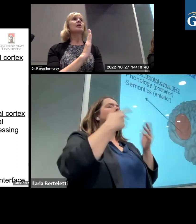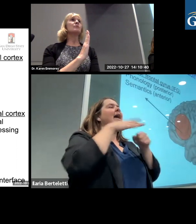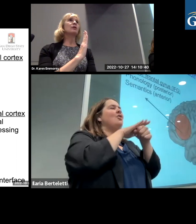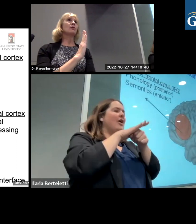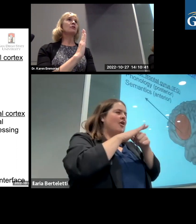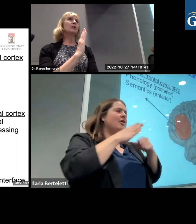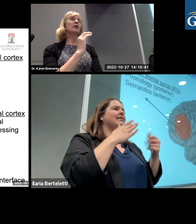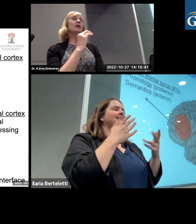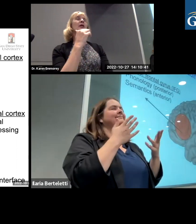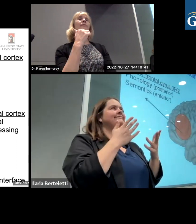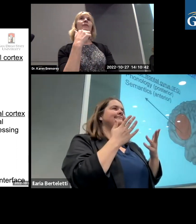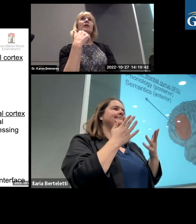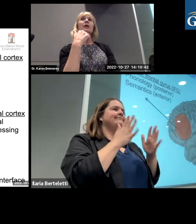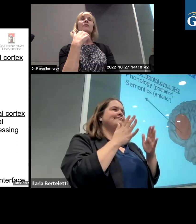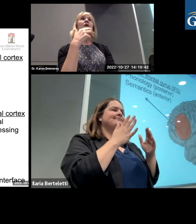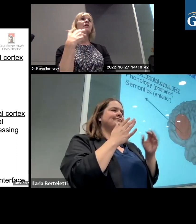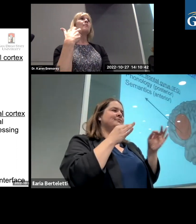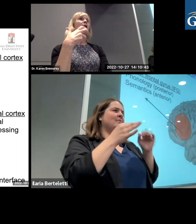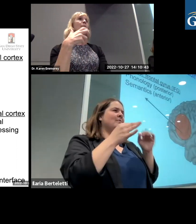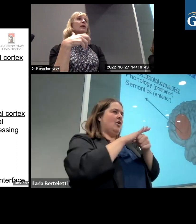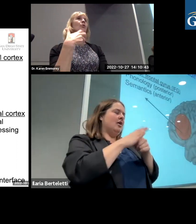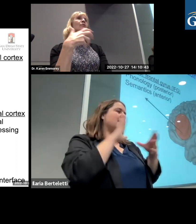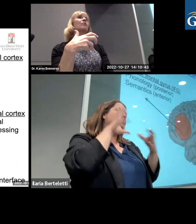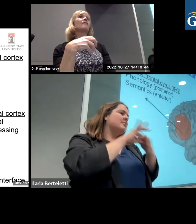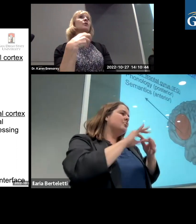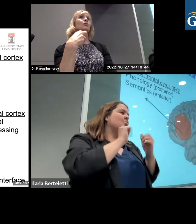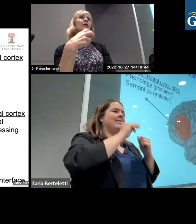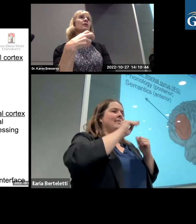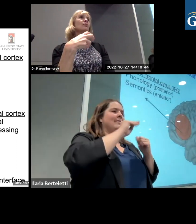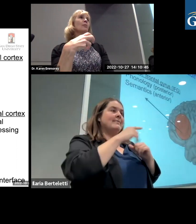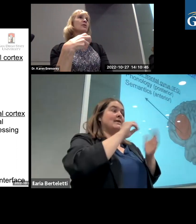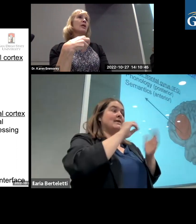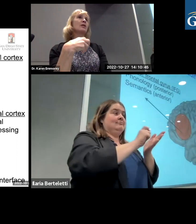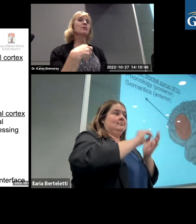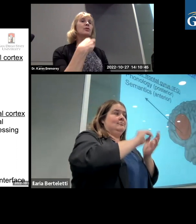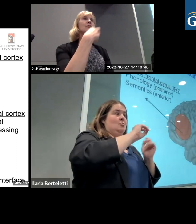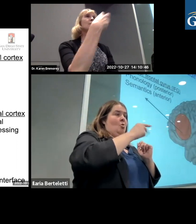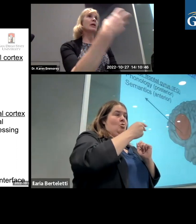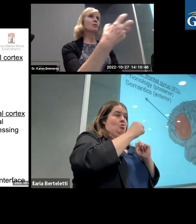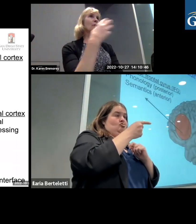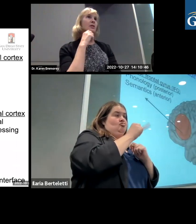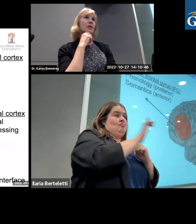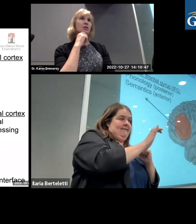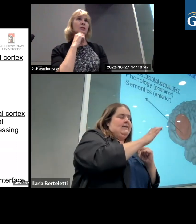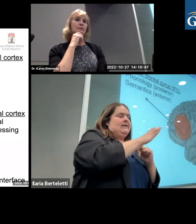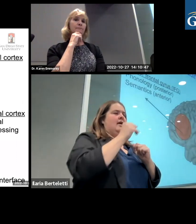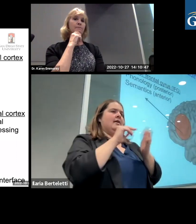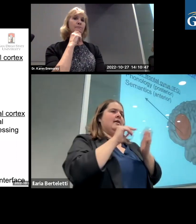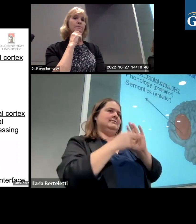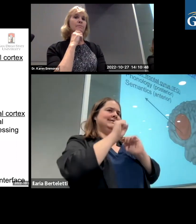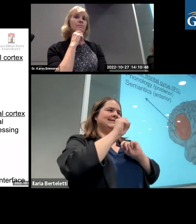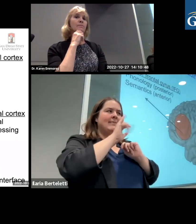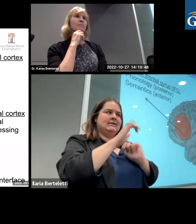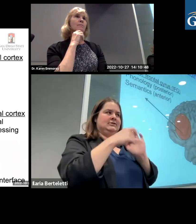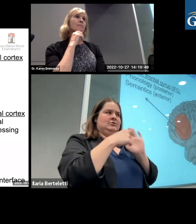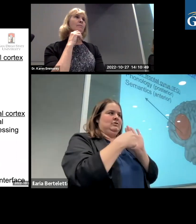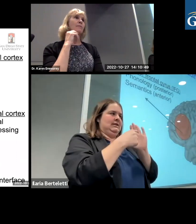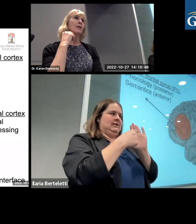as we move to the front of the brain. That red circle is a region that we um is the interior frontal virus, sometimes called Broca's area,